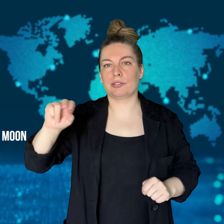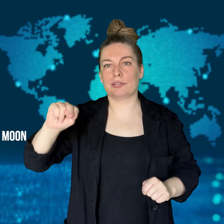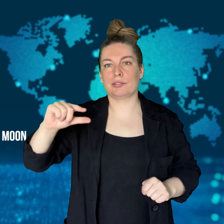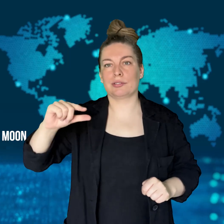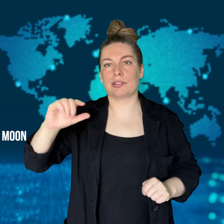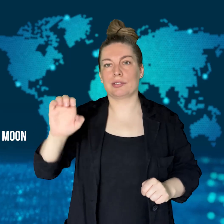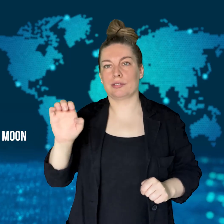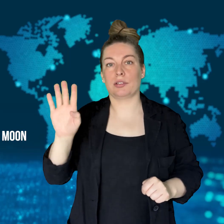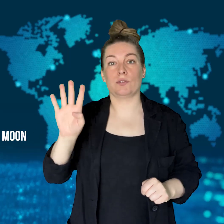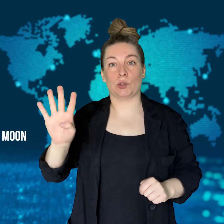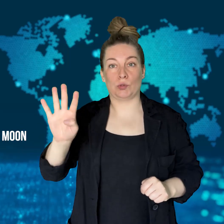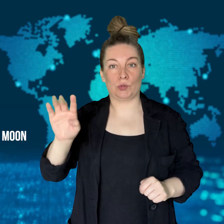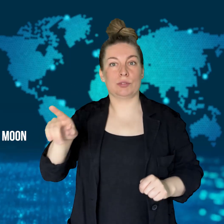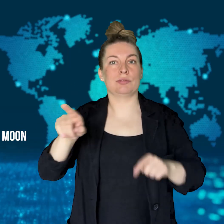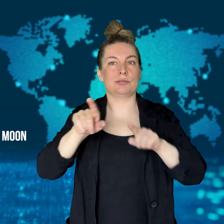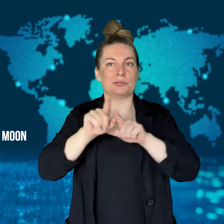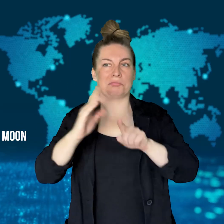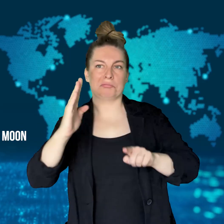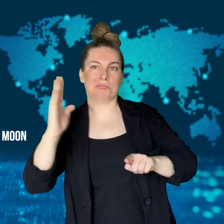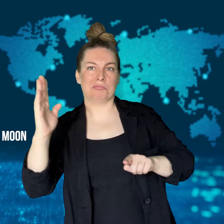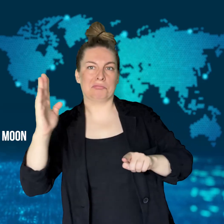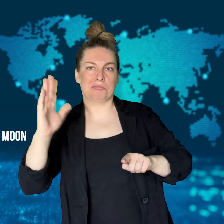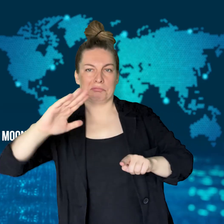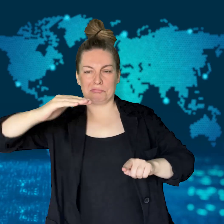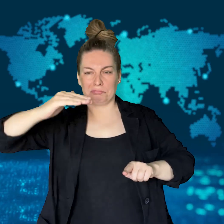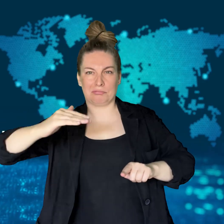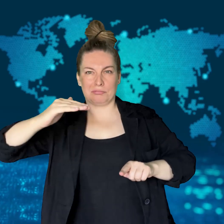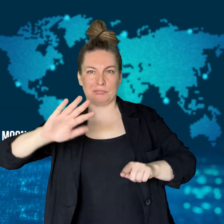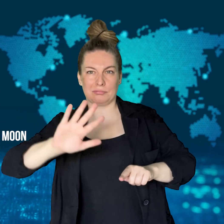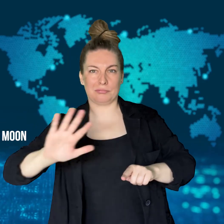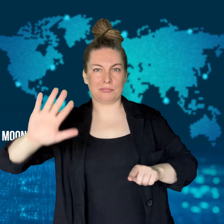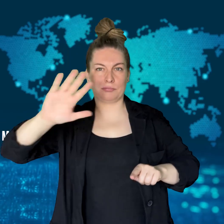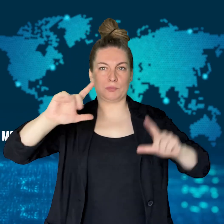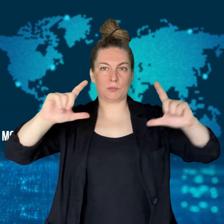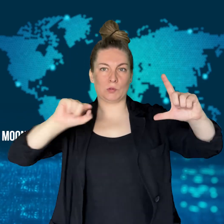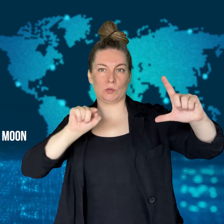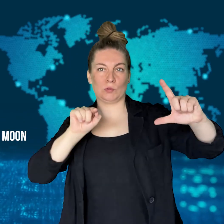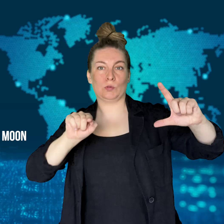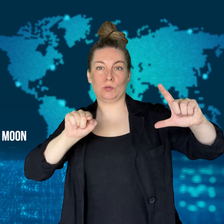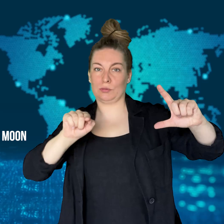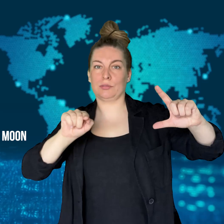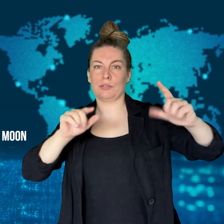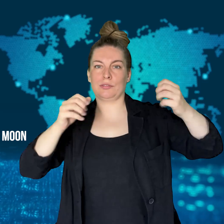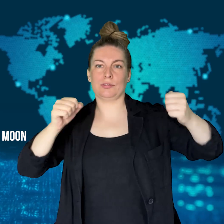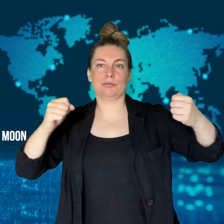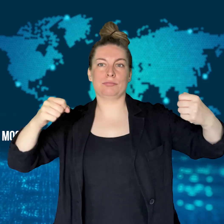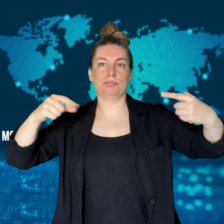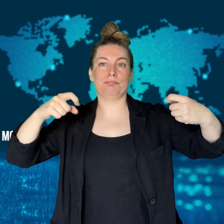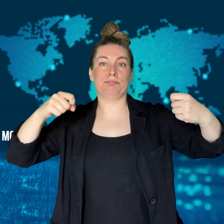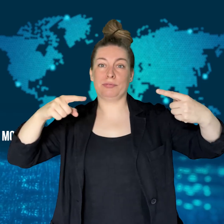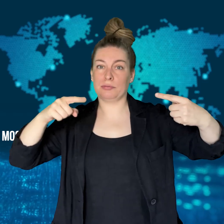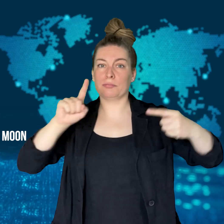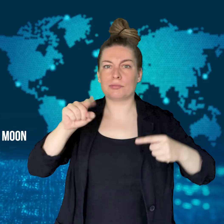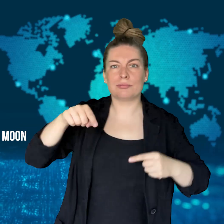China's National Space Administration (CNSA) announced the landing.